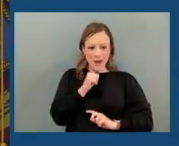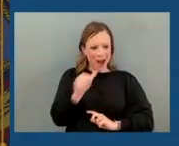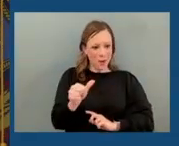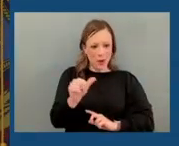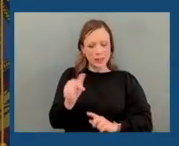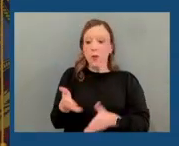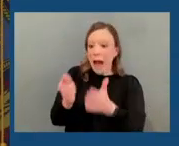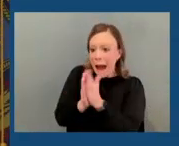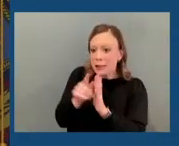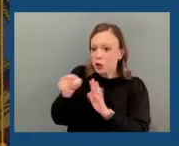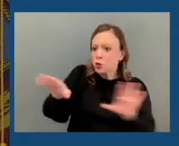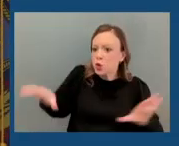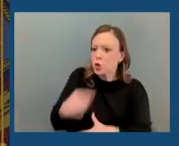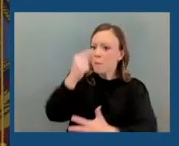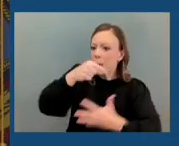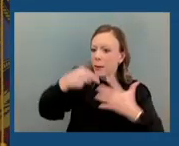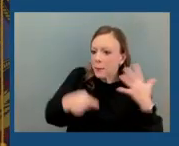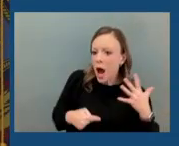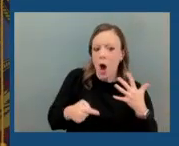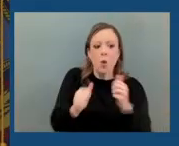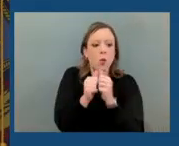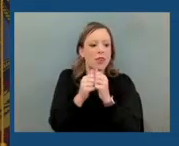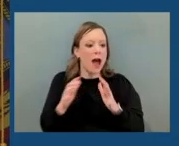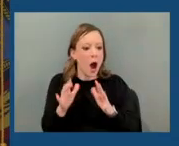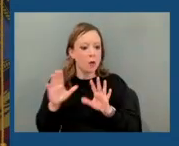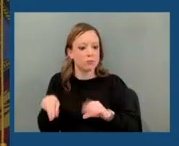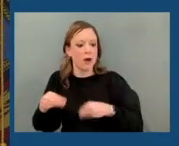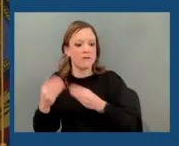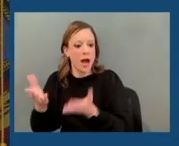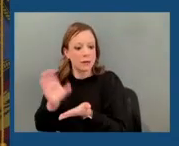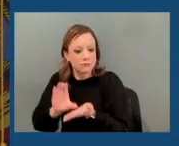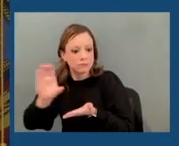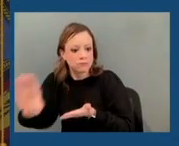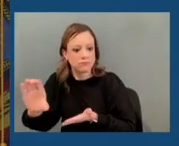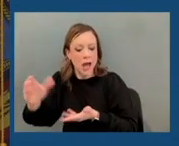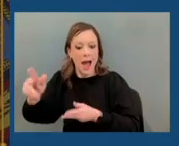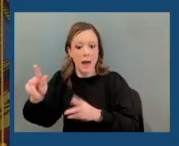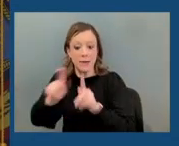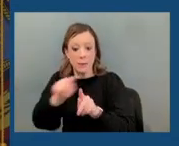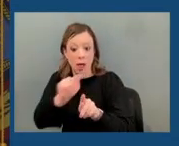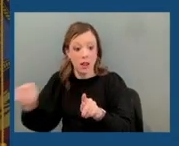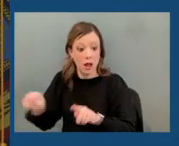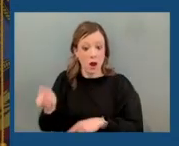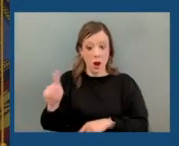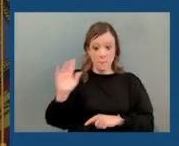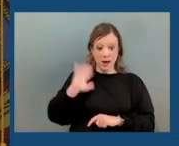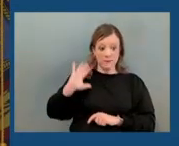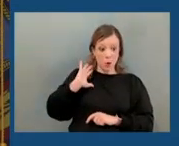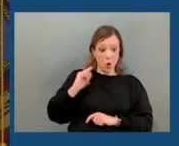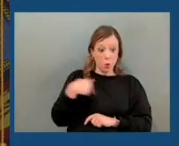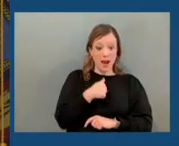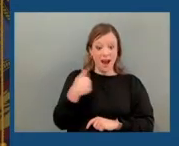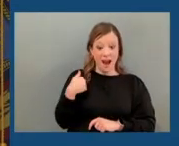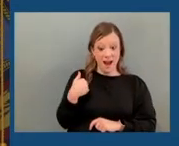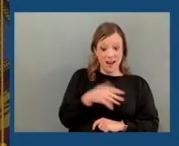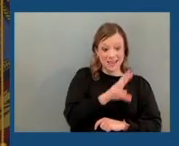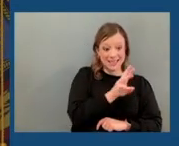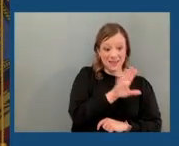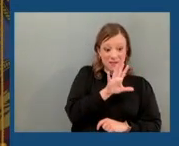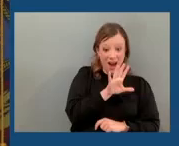we've increased our head count from 5700 in 2022 proposing 6500 a 13% increase.